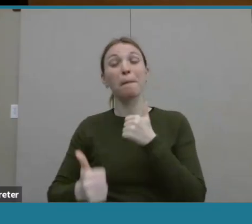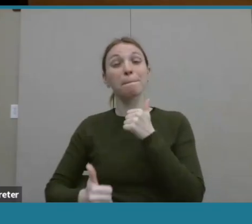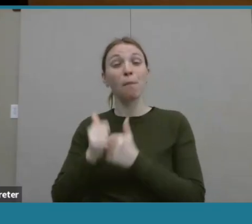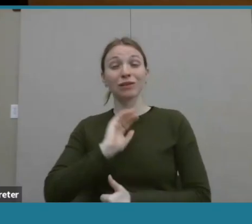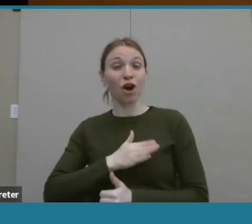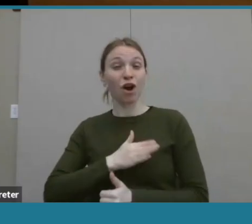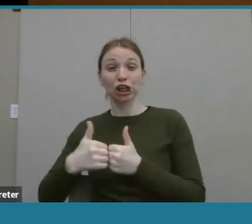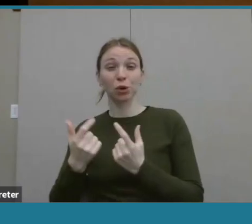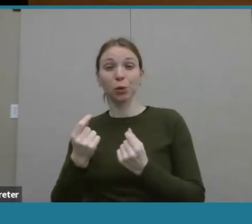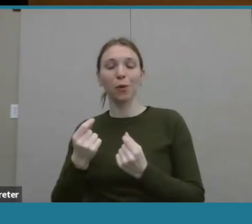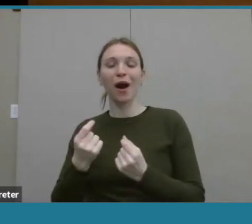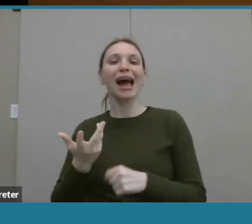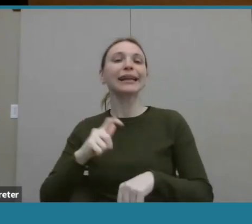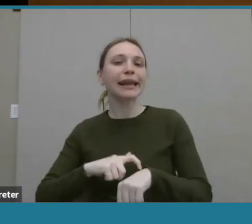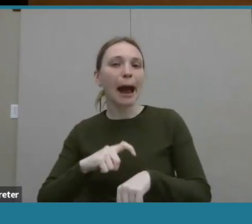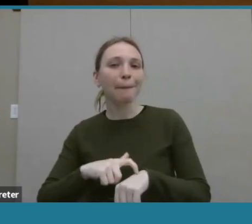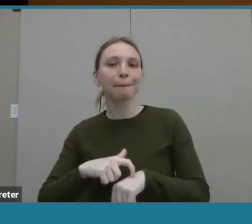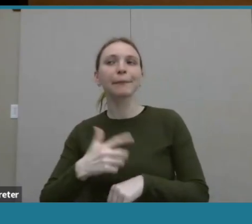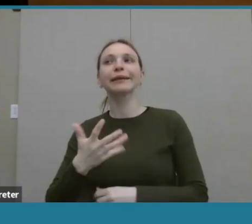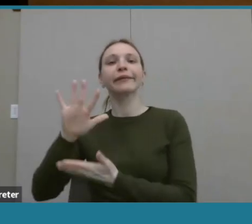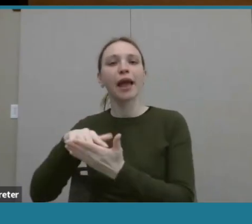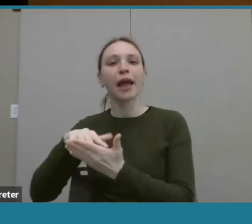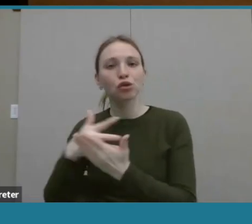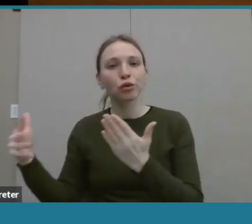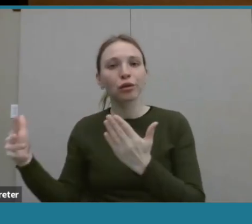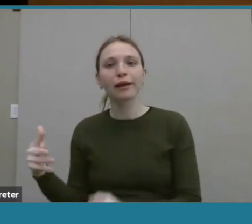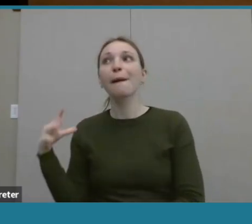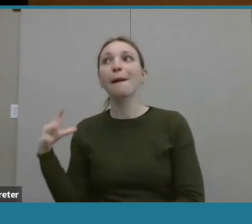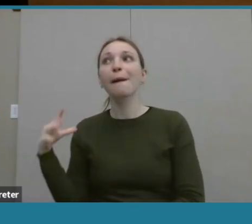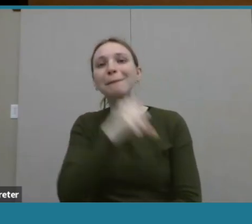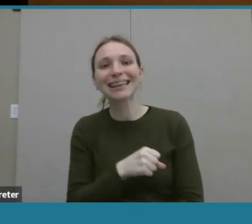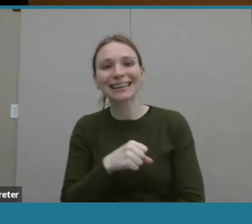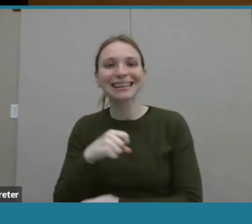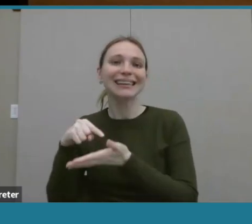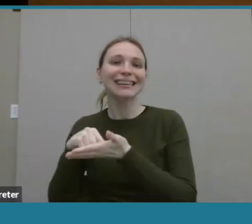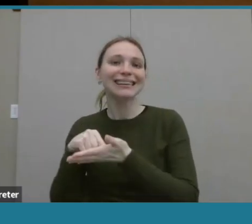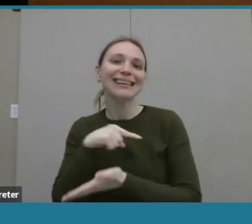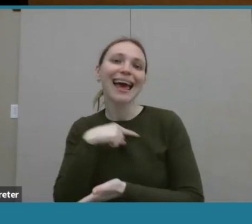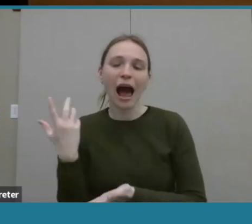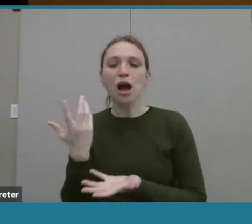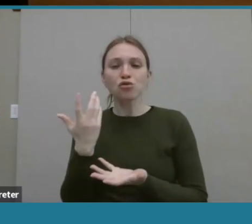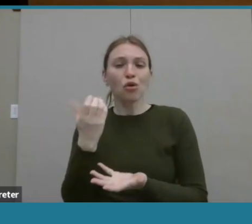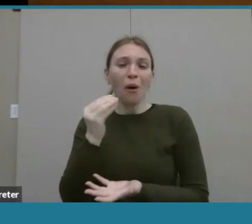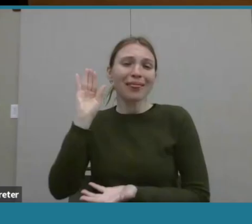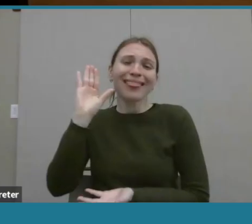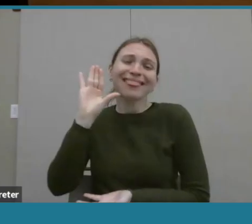And missed deadlines, and that was just because we were against other competing priorities within Zoo processes, sometimes within the Learning